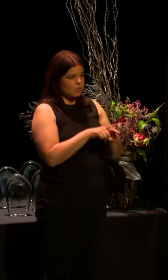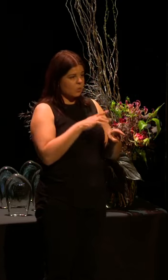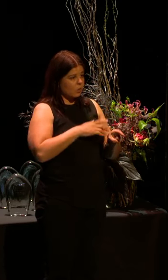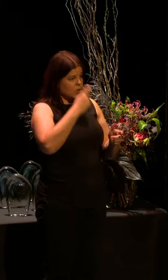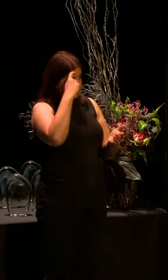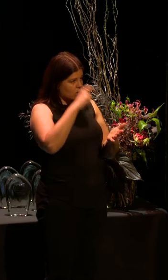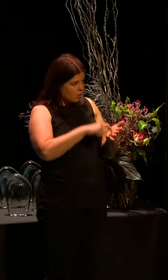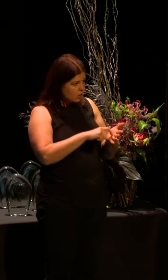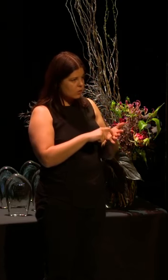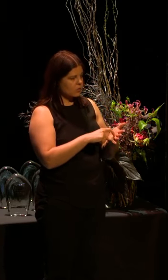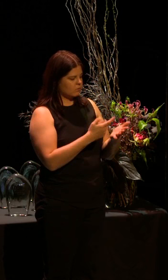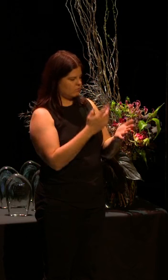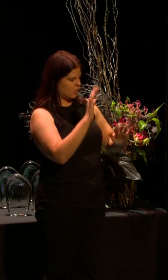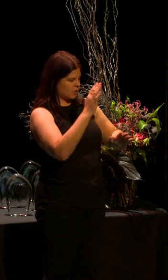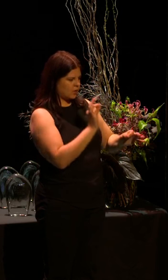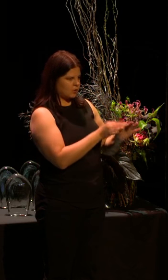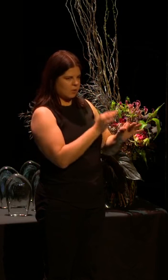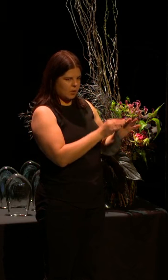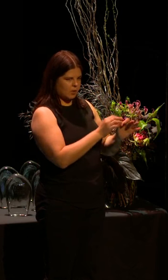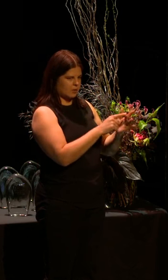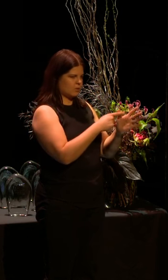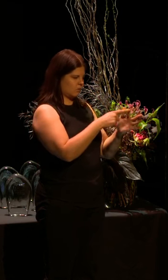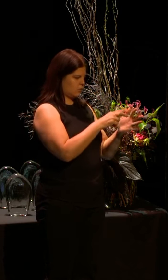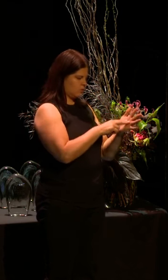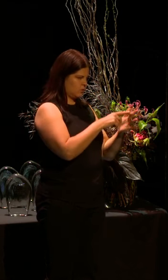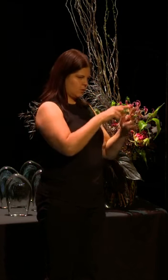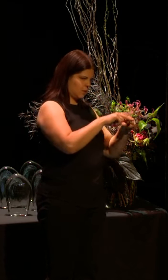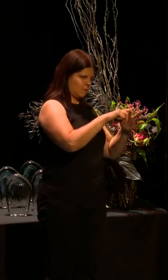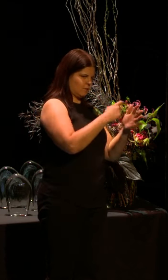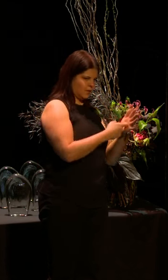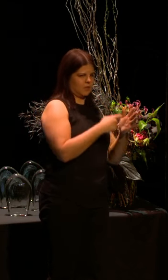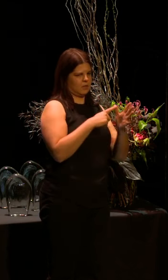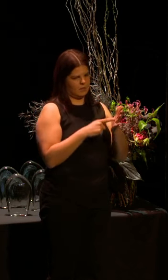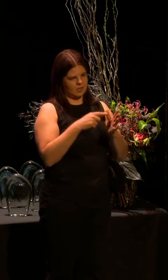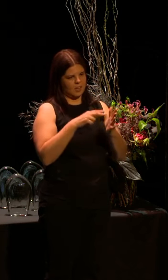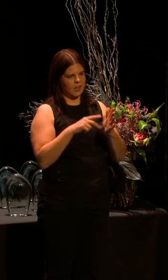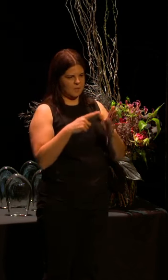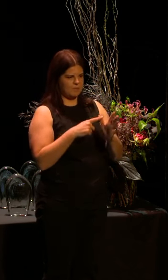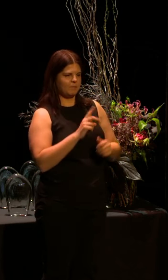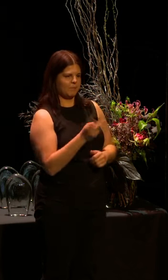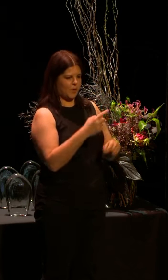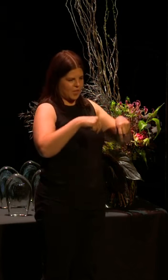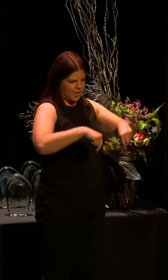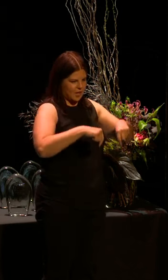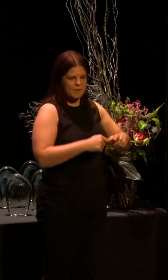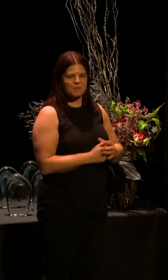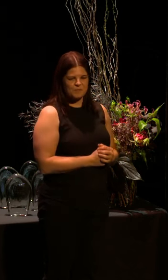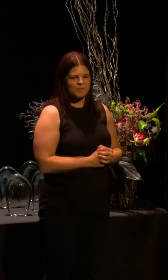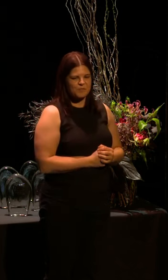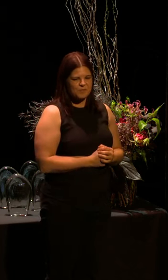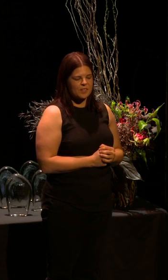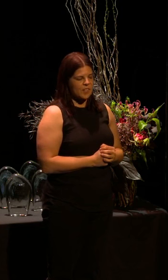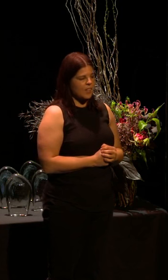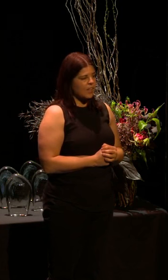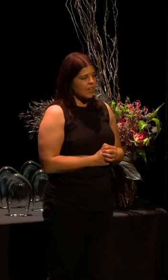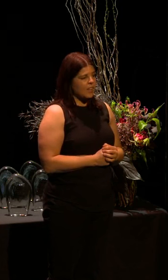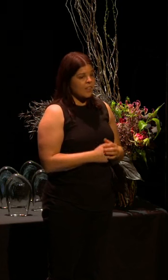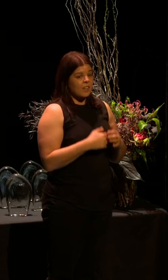Jennifer Maclaughlan and Alana Wiekart, who are joining us here tonight. And now please join me in welcoming to the stage